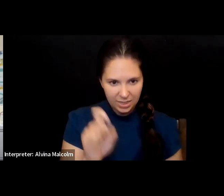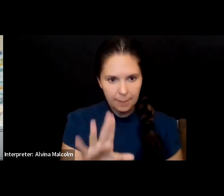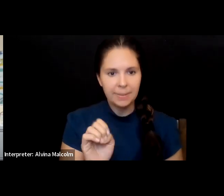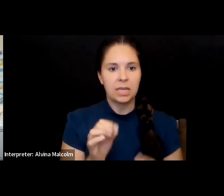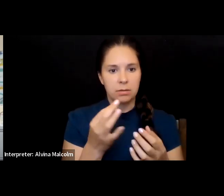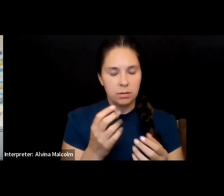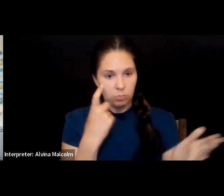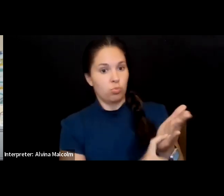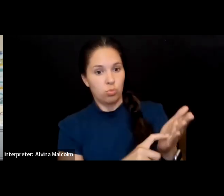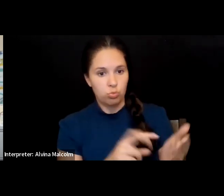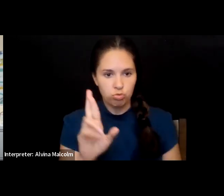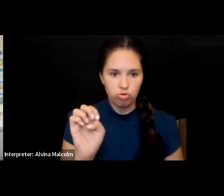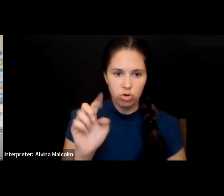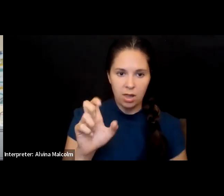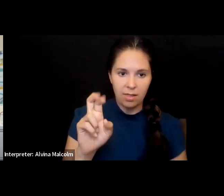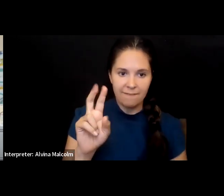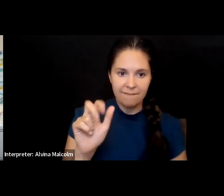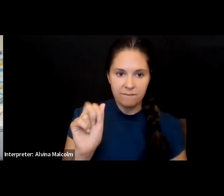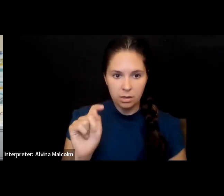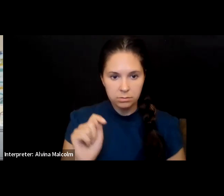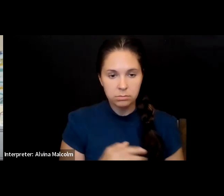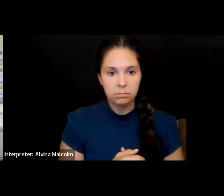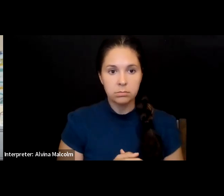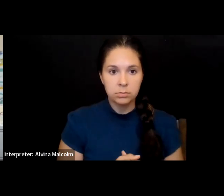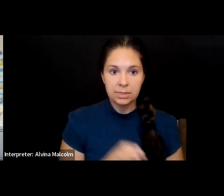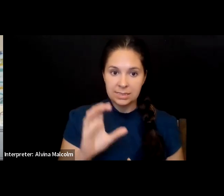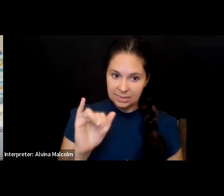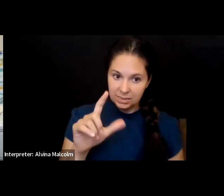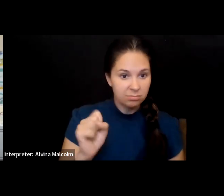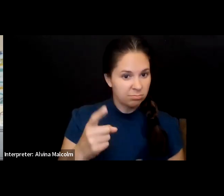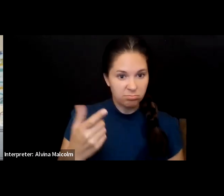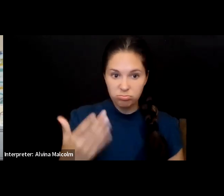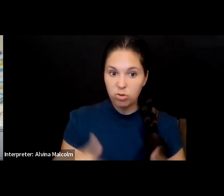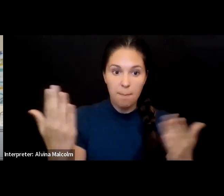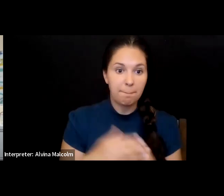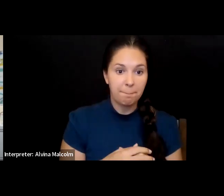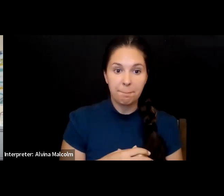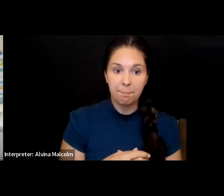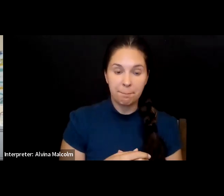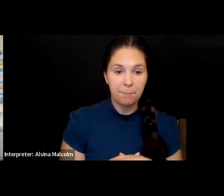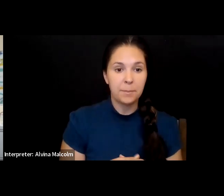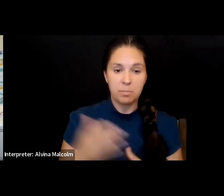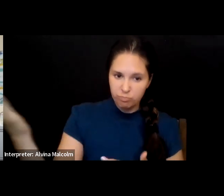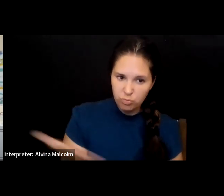So this is work. I am definitely in a different -- there's not a script for